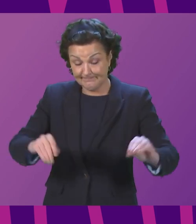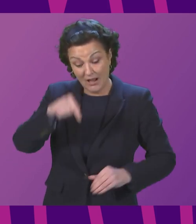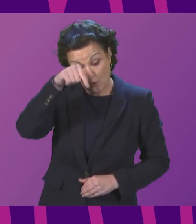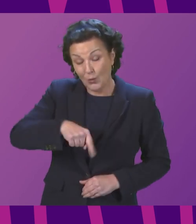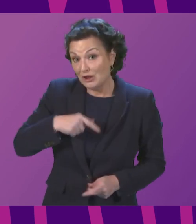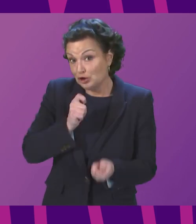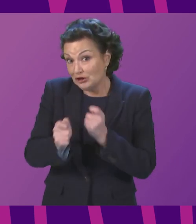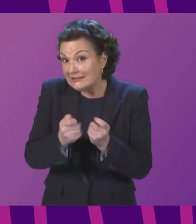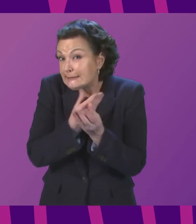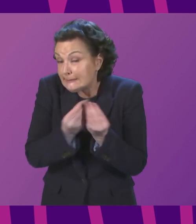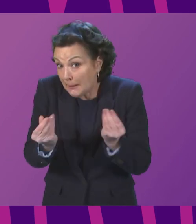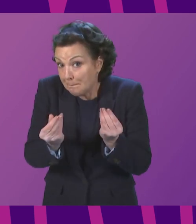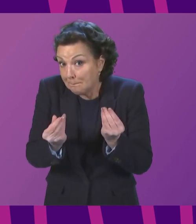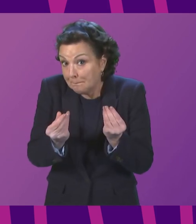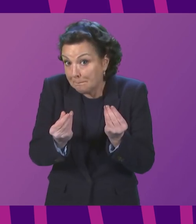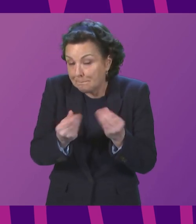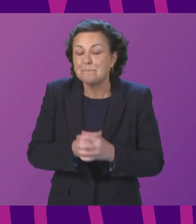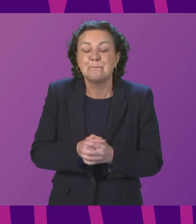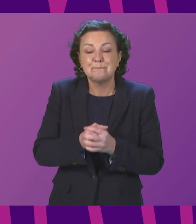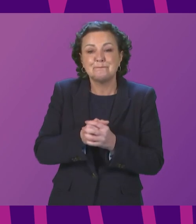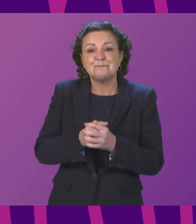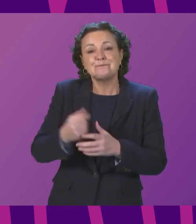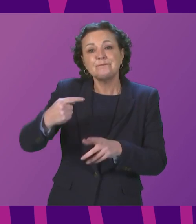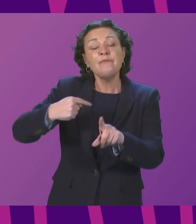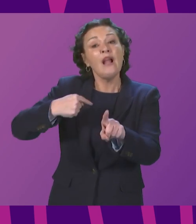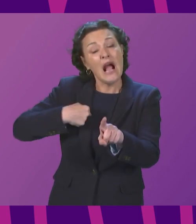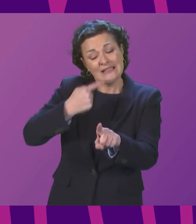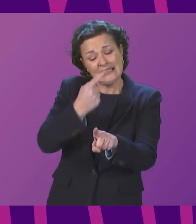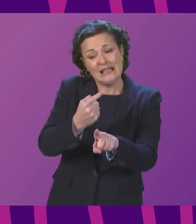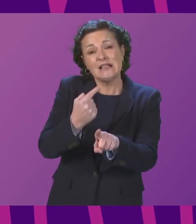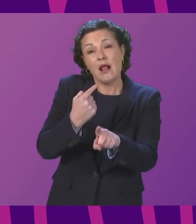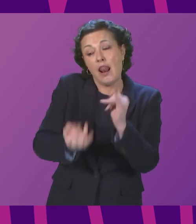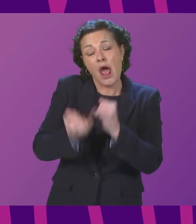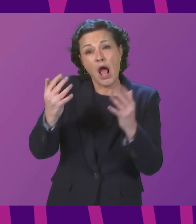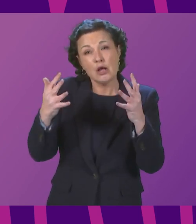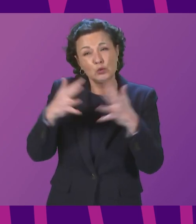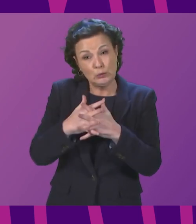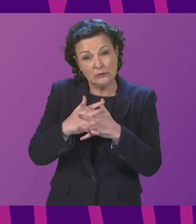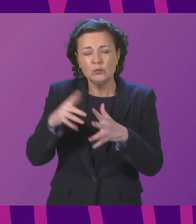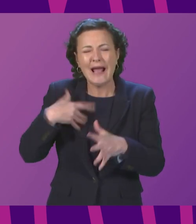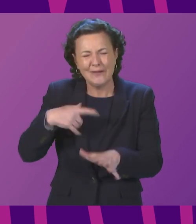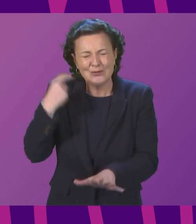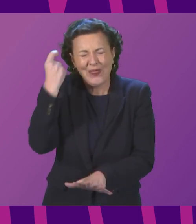Last week, I said that it was important to consider carefully changes to self-isolation